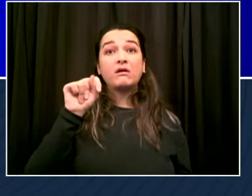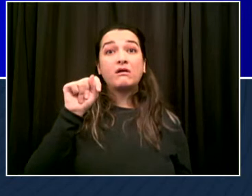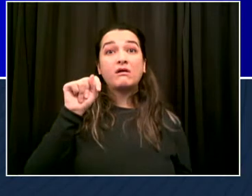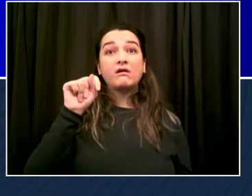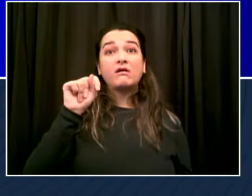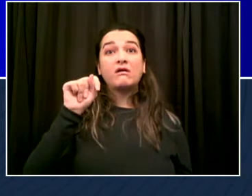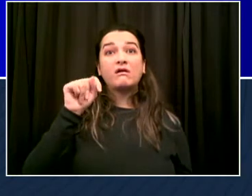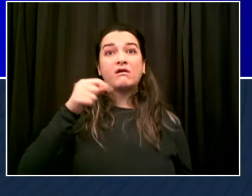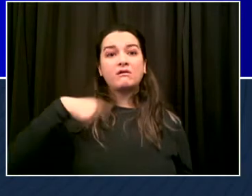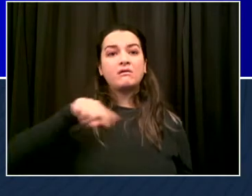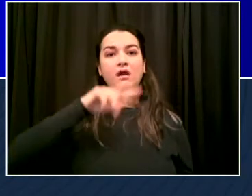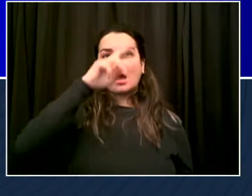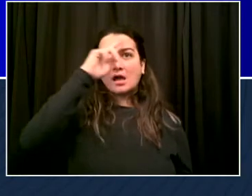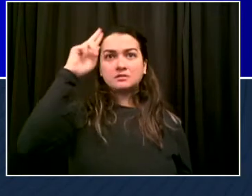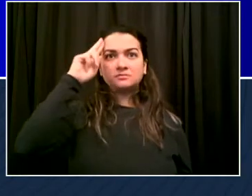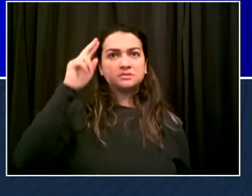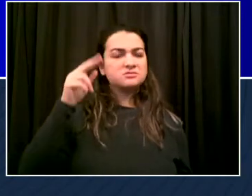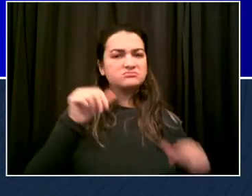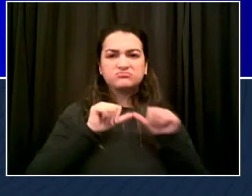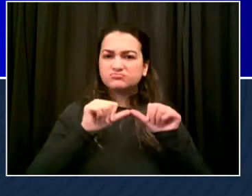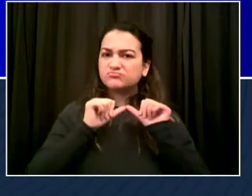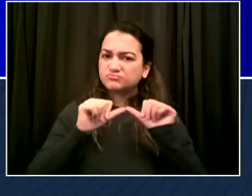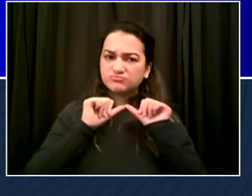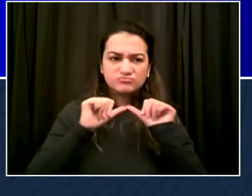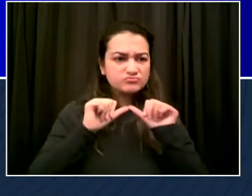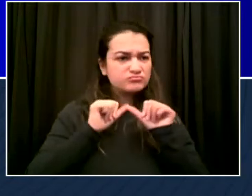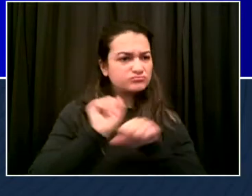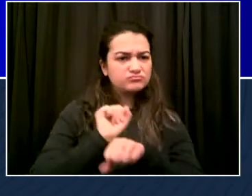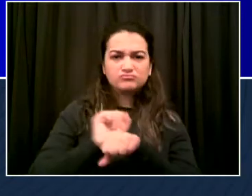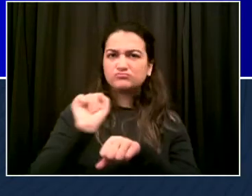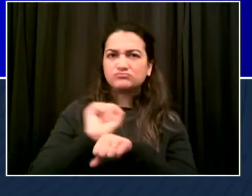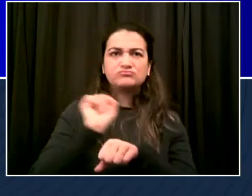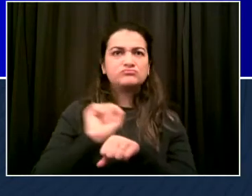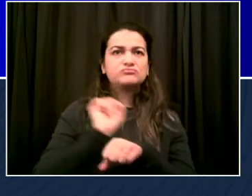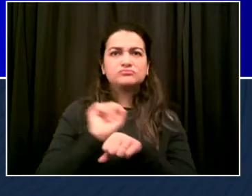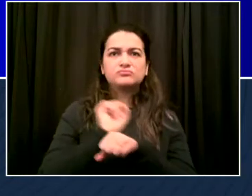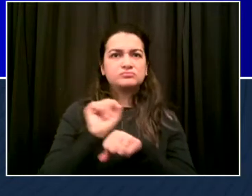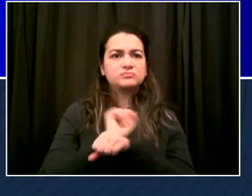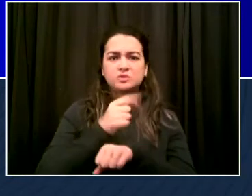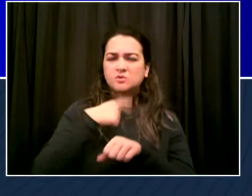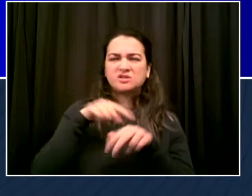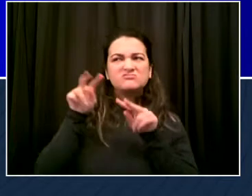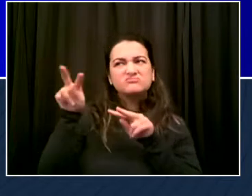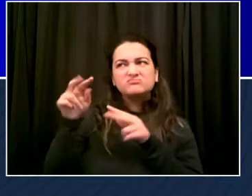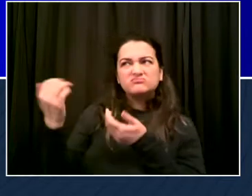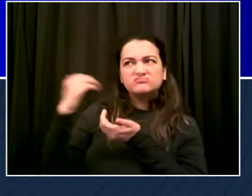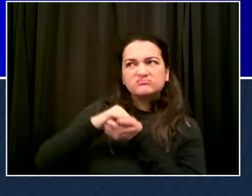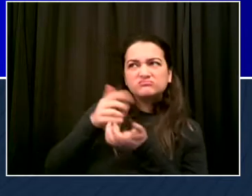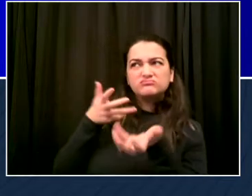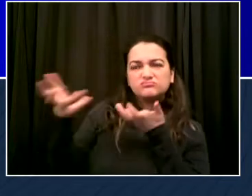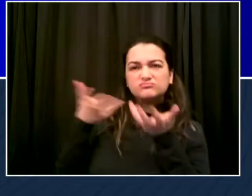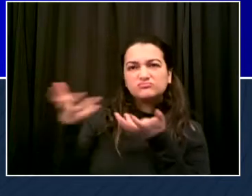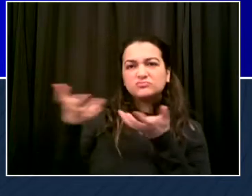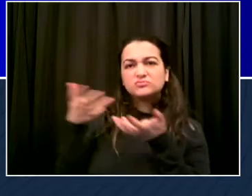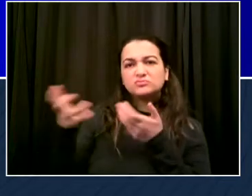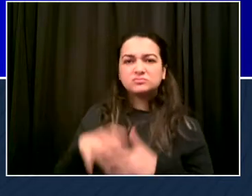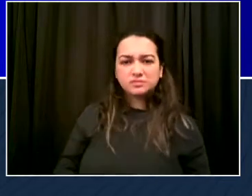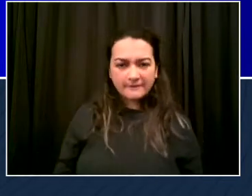DOING REMARKABLY WELL THEYEYH AVAVE LEARNED SO MANY IMPORTANT LESSONS IN THIS CRISIS CONTNTINUE TO SAVVE LILIESV IN A REMARKABLE FASHION BUT THIS